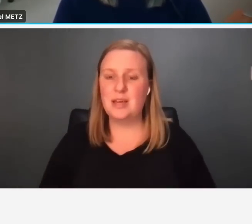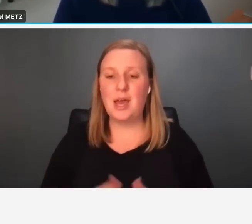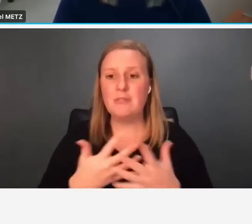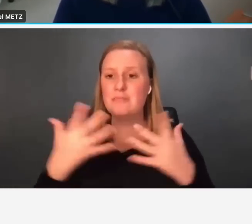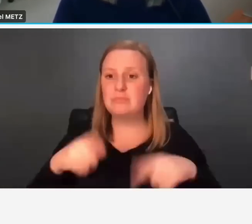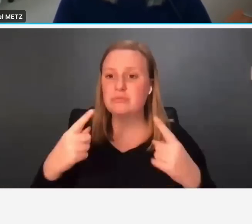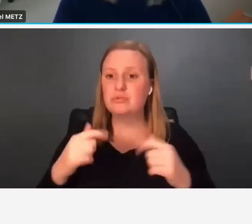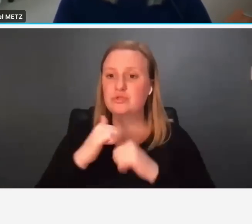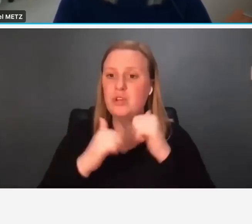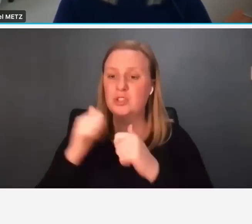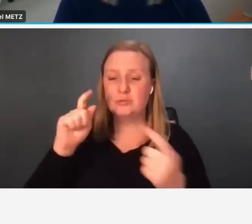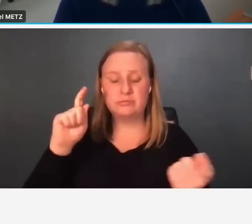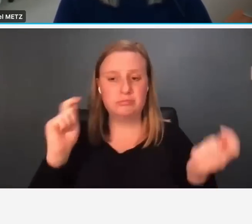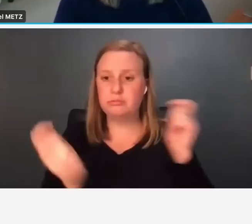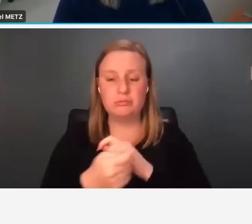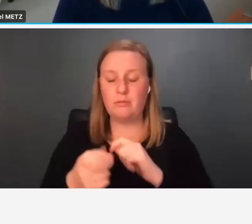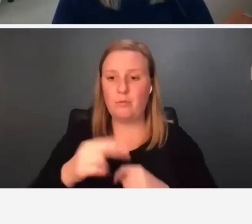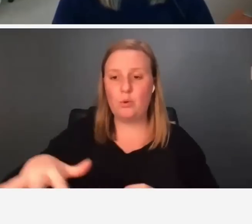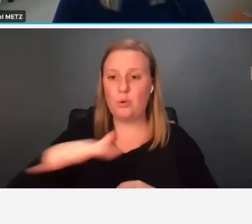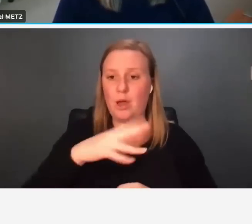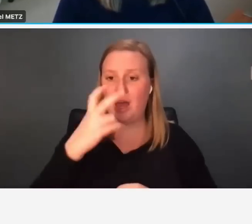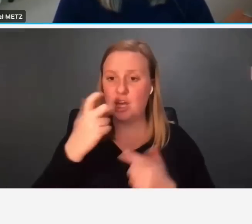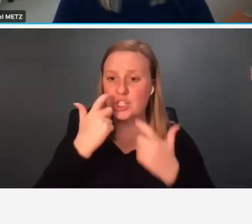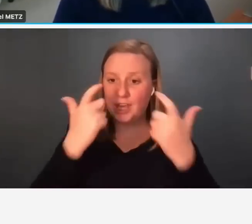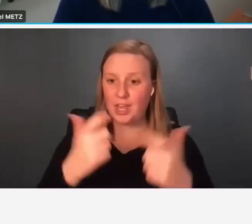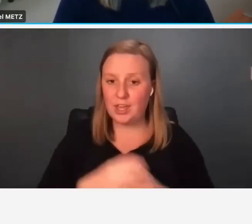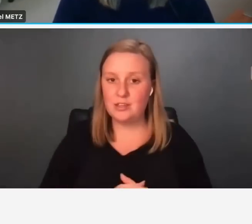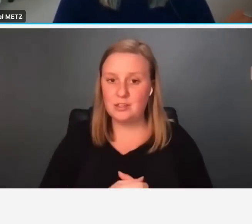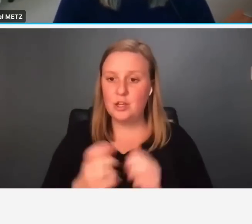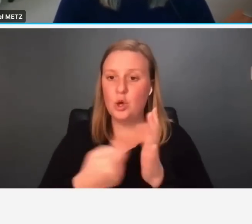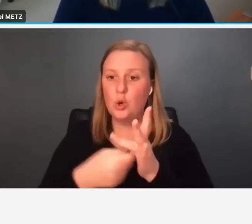within the aged care system. The Royal Commission's observation that the